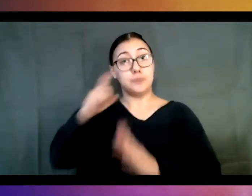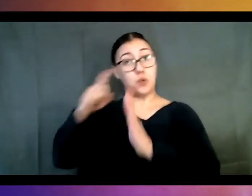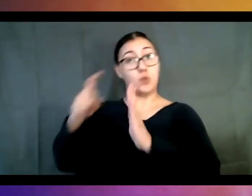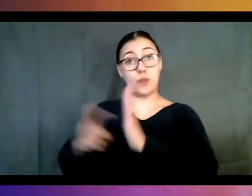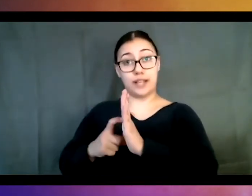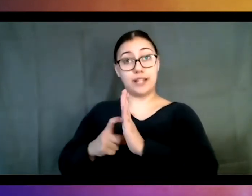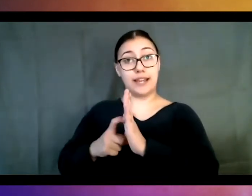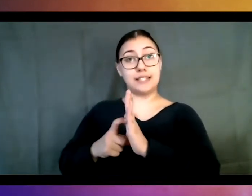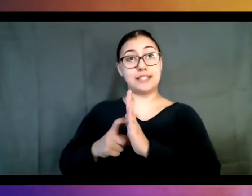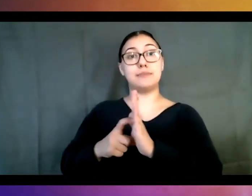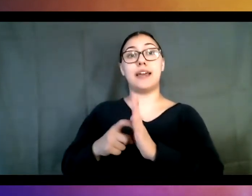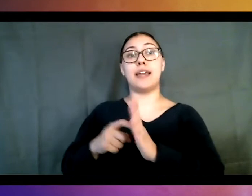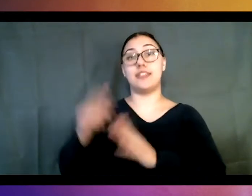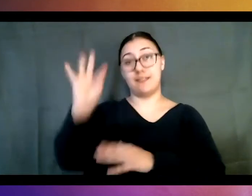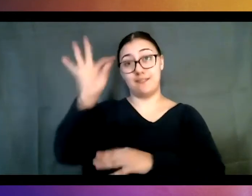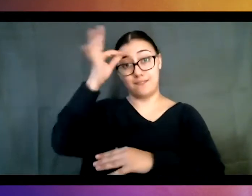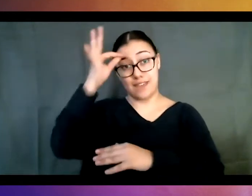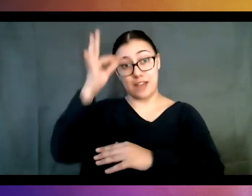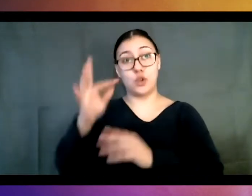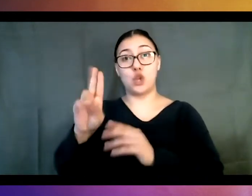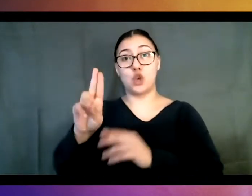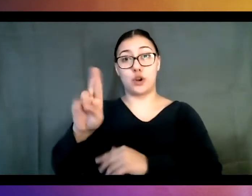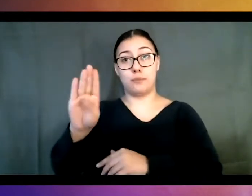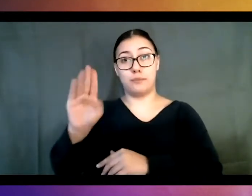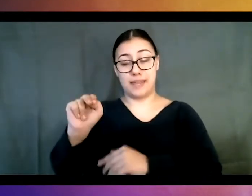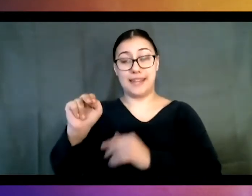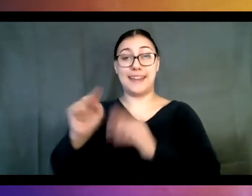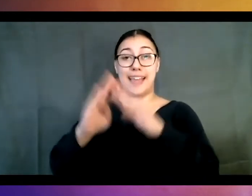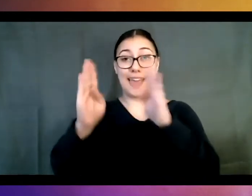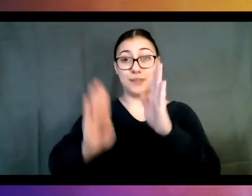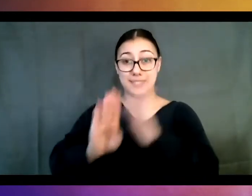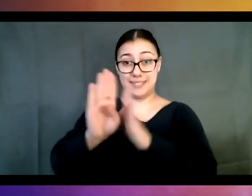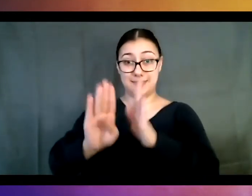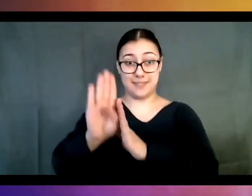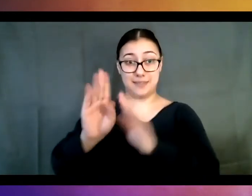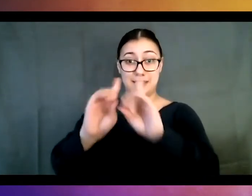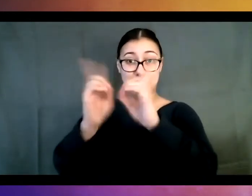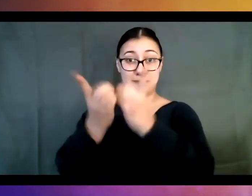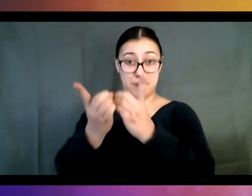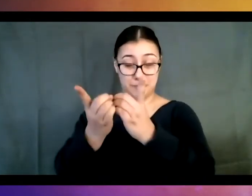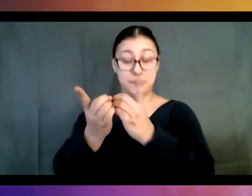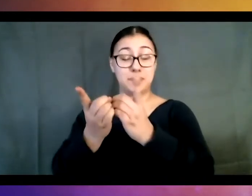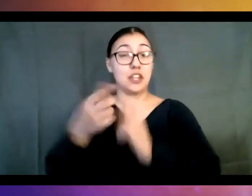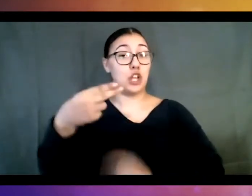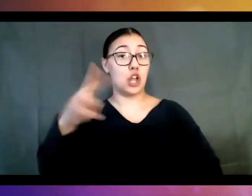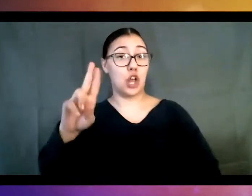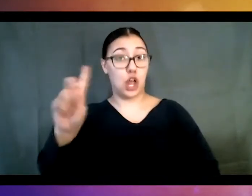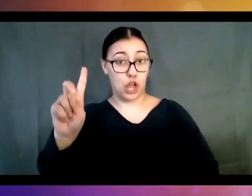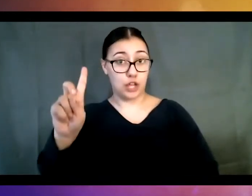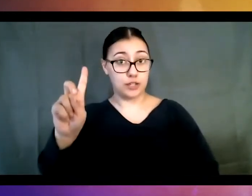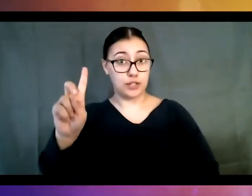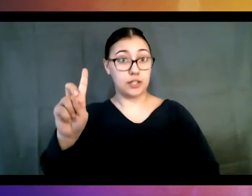(HUD) as a substantially equivalent agency for federal Fair Housing complaints.